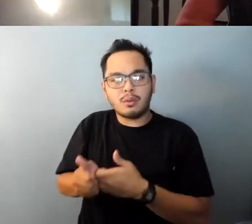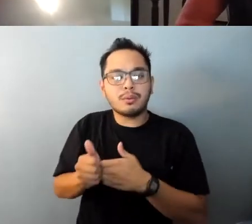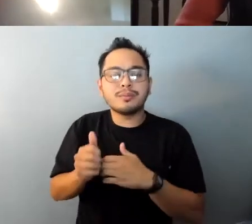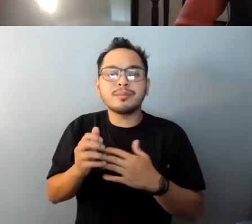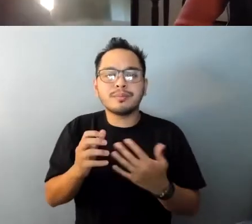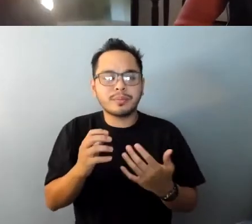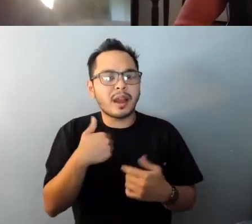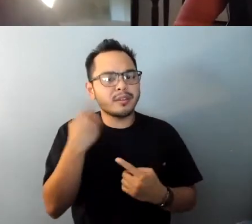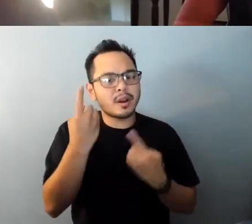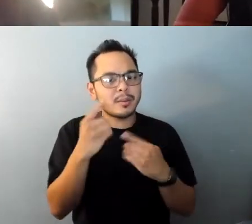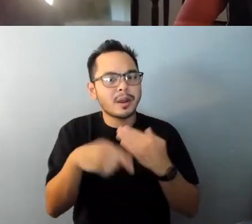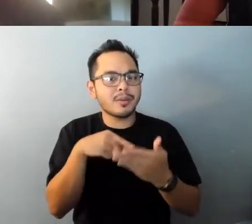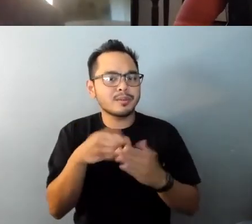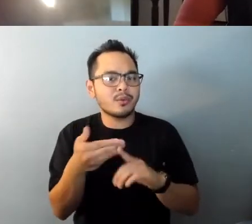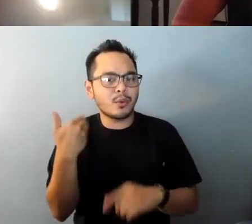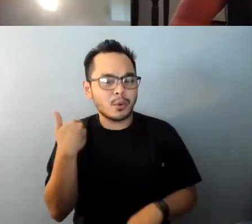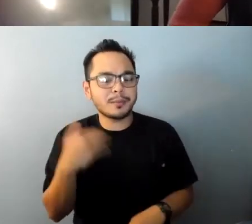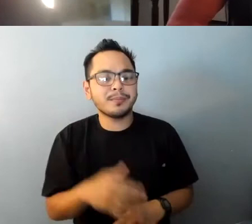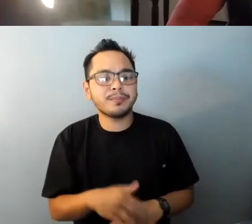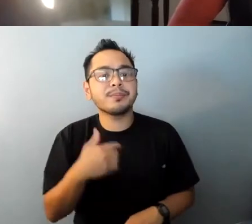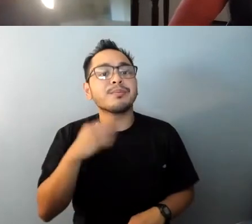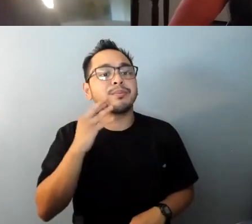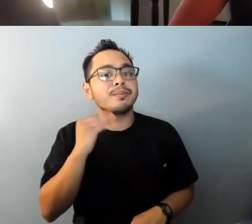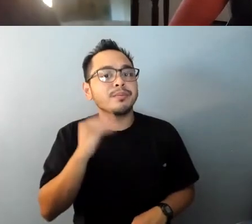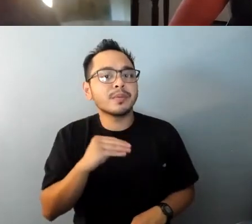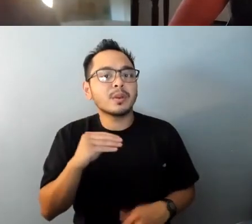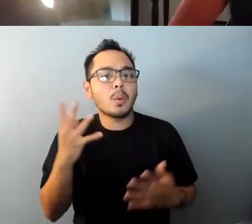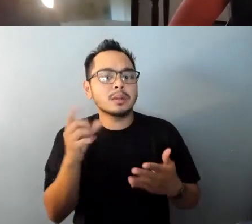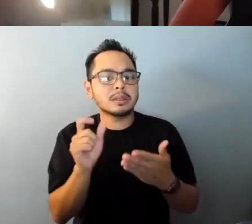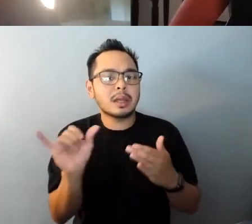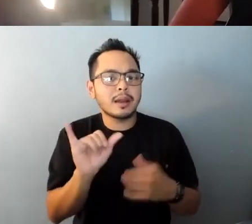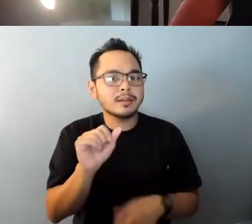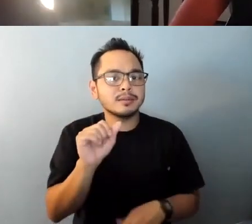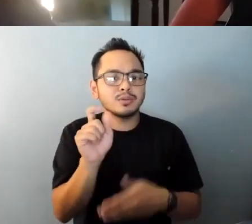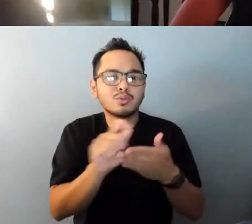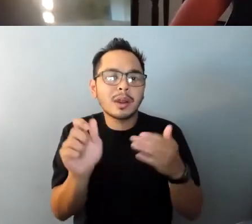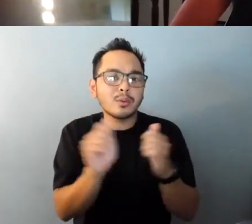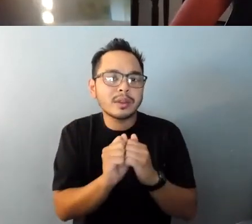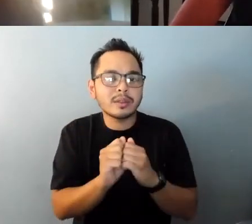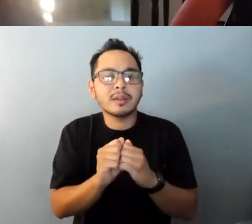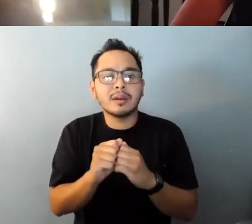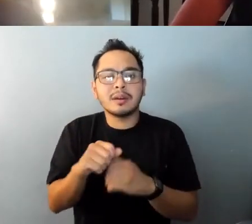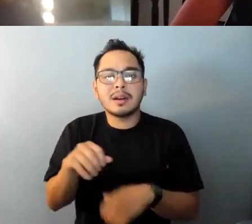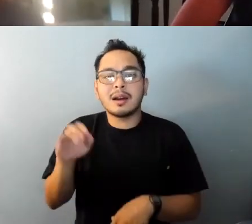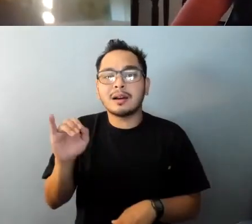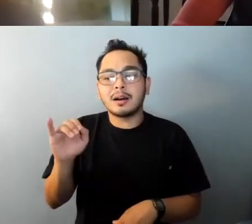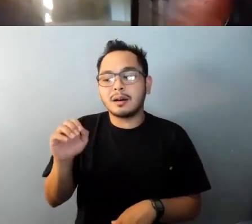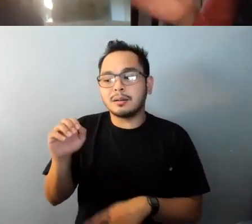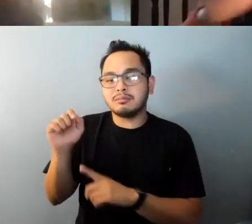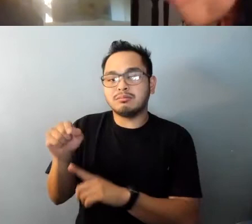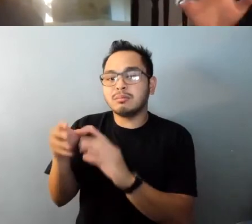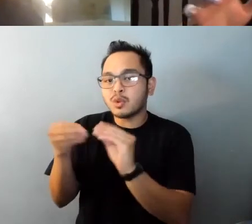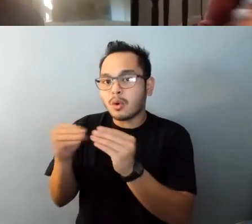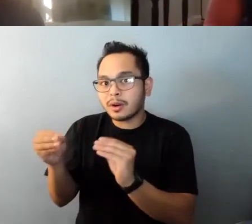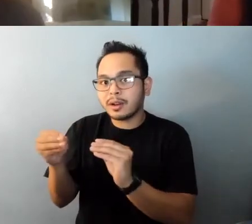about this also because I have experience with what it is like to write with an an existing